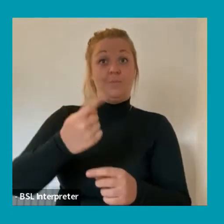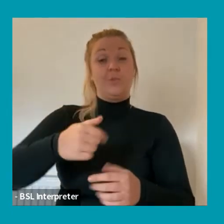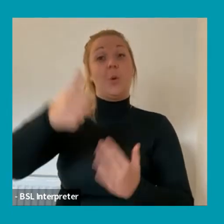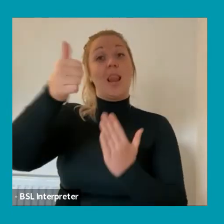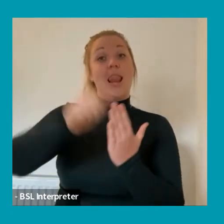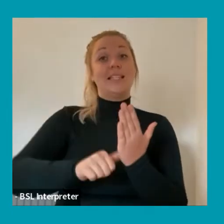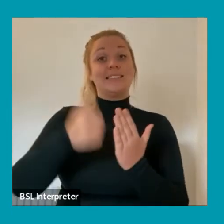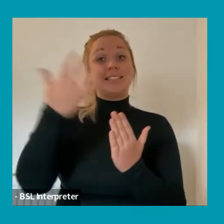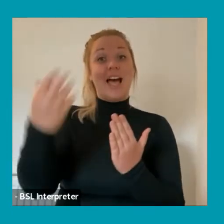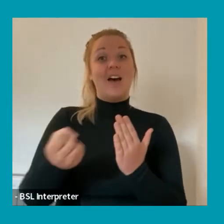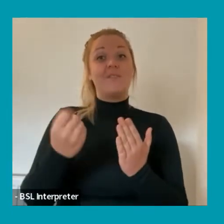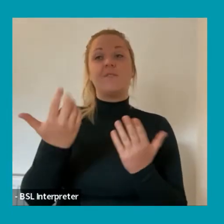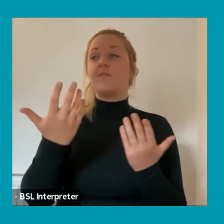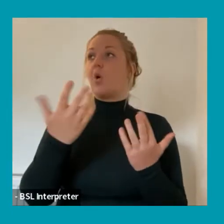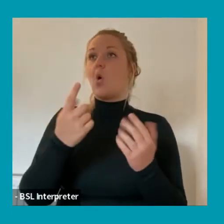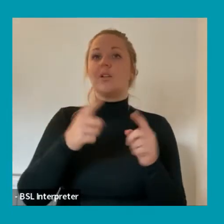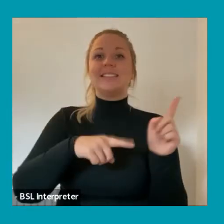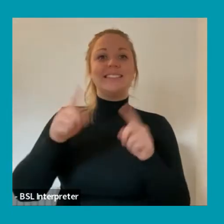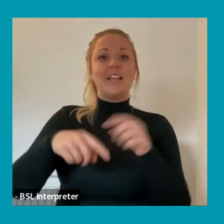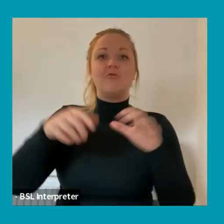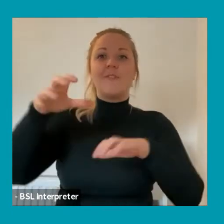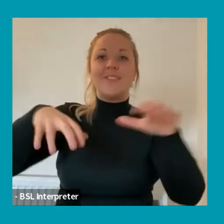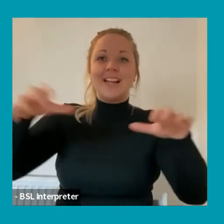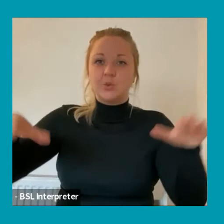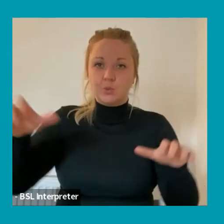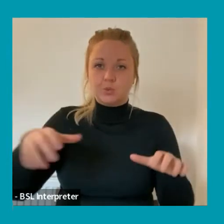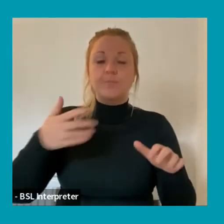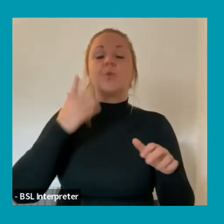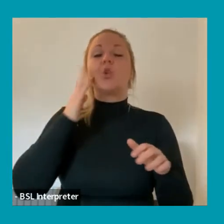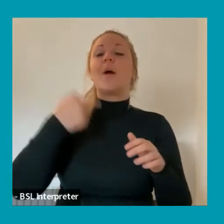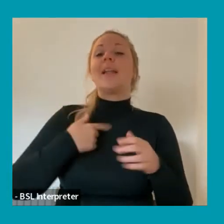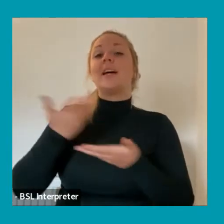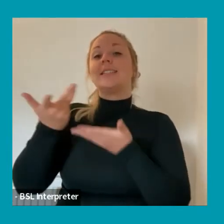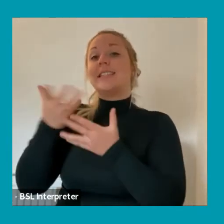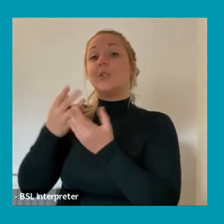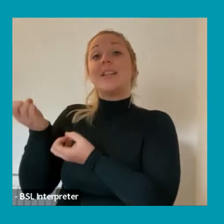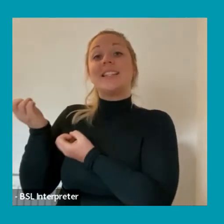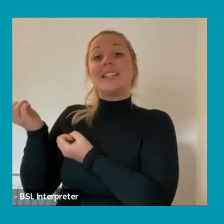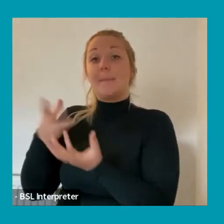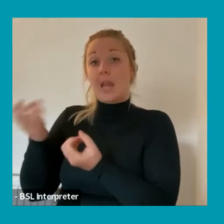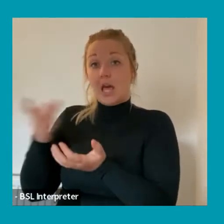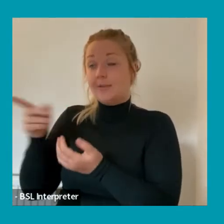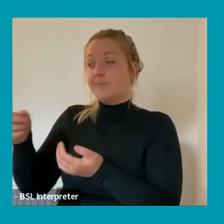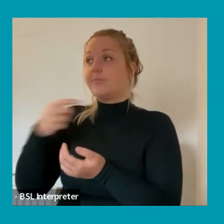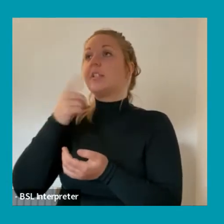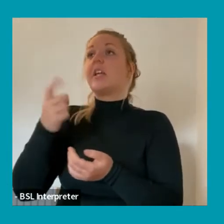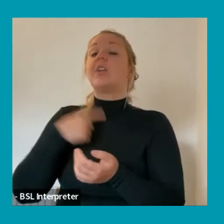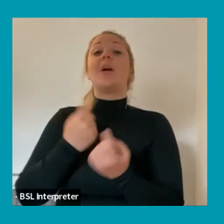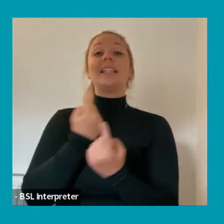When we spoke to the supplier that we use. They say each of the venues they fill in accessibility form.